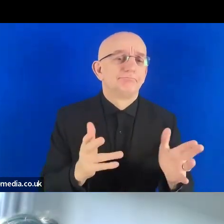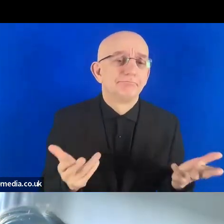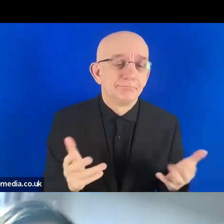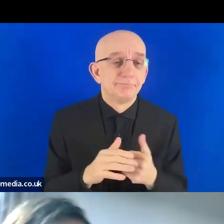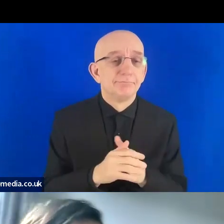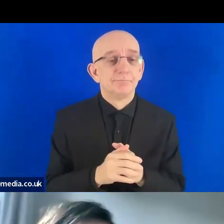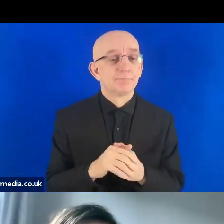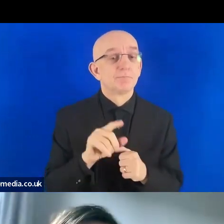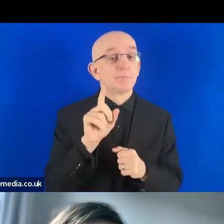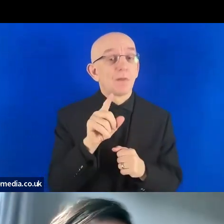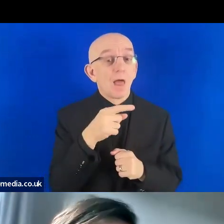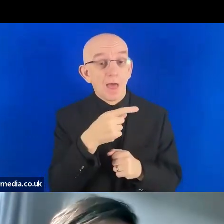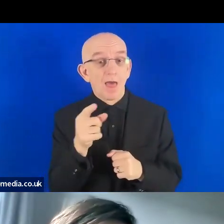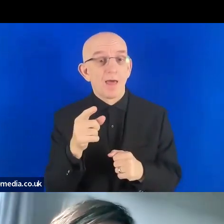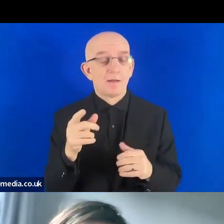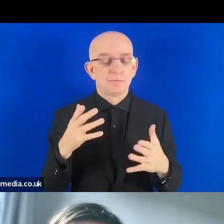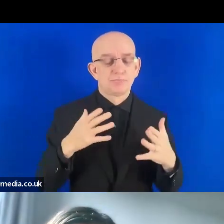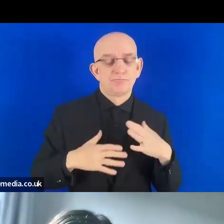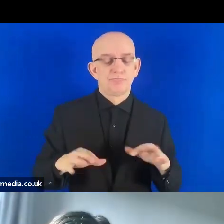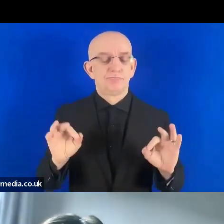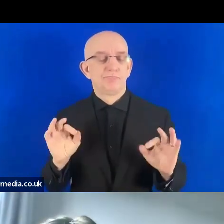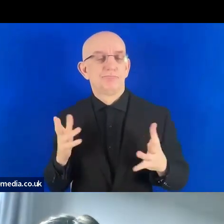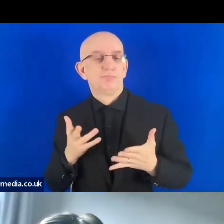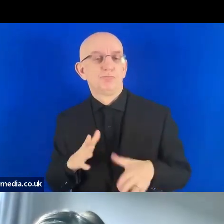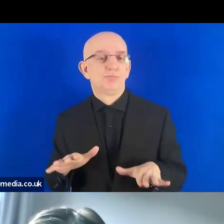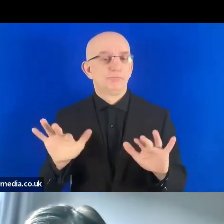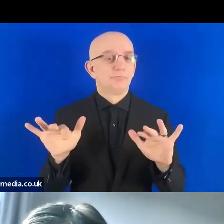And someone has mentioned in the chat that this is a lot of information.